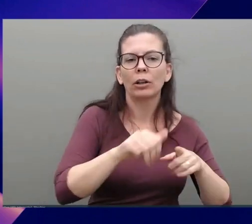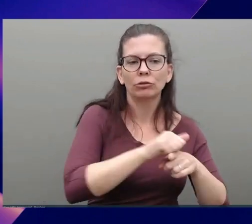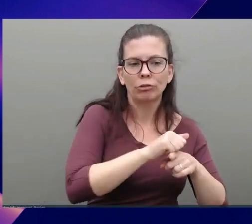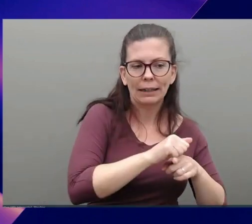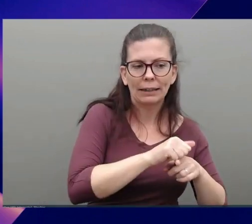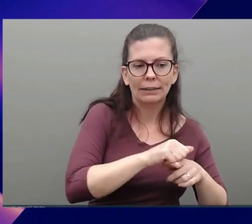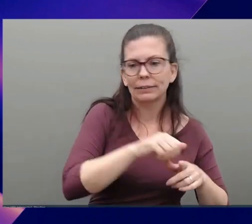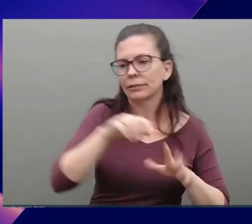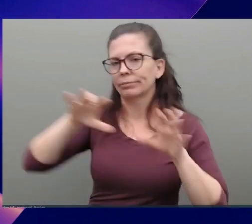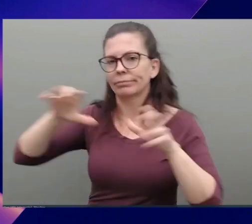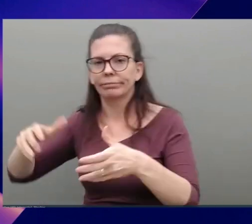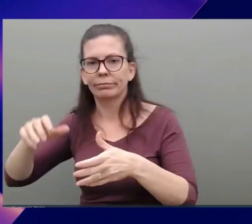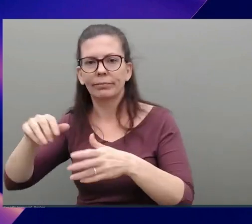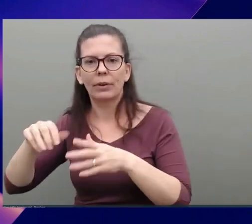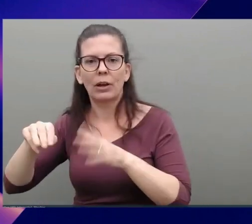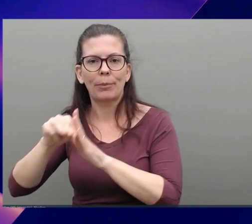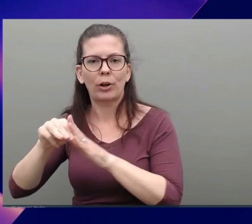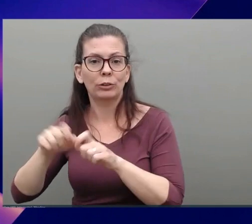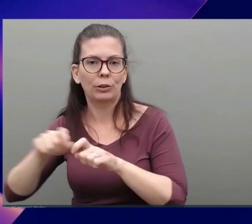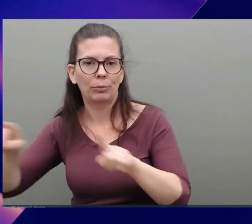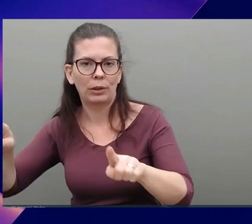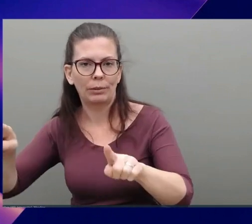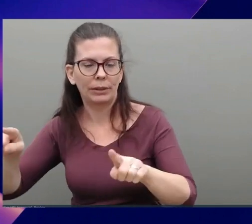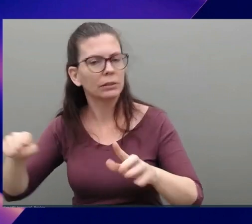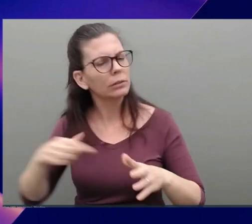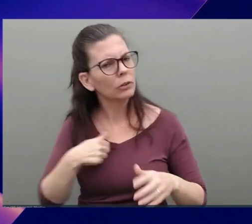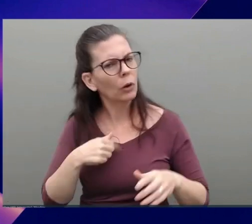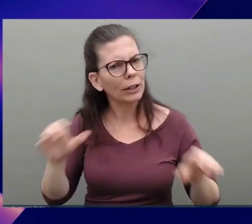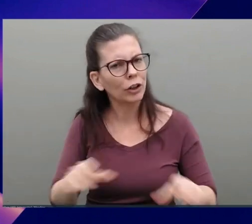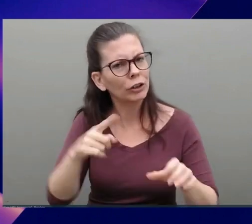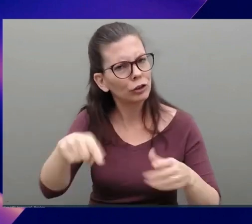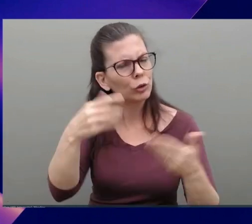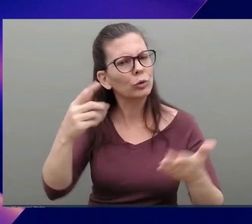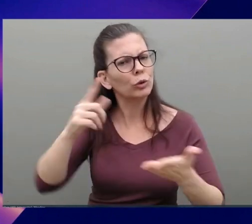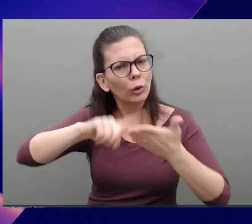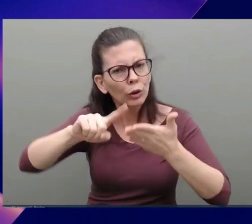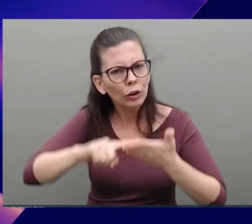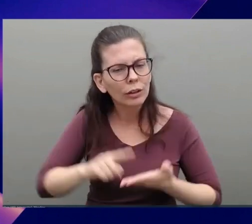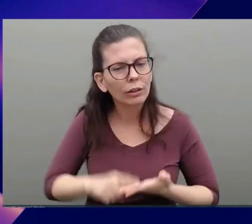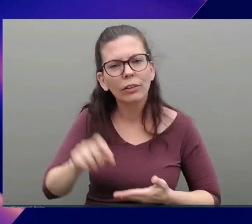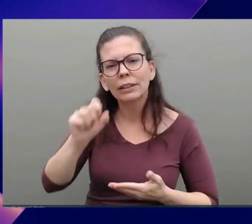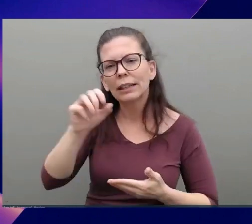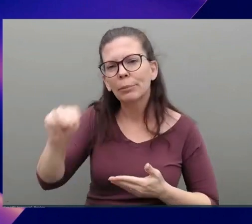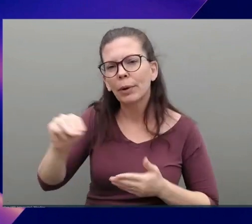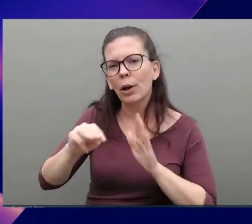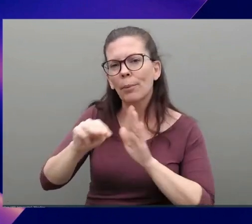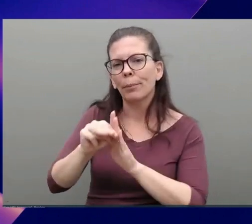I encourage you all to explore SageMaker Model Registry as a central place to catalog and manage all of your models.